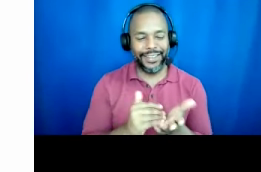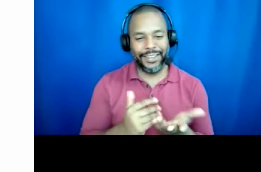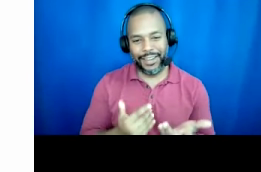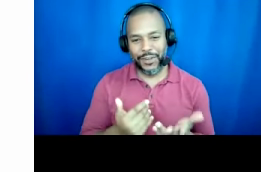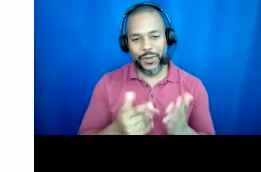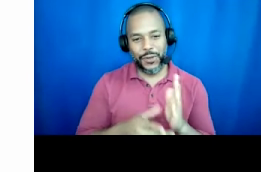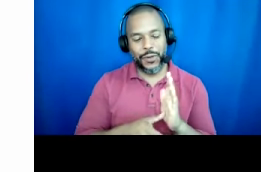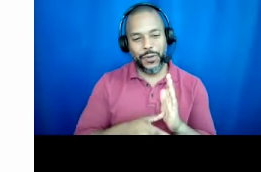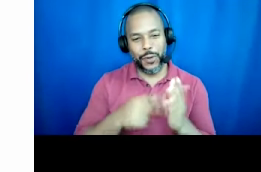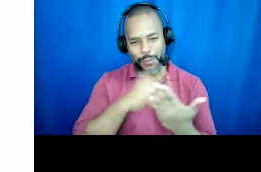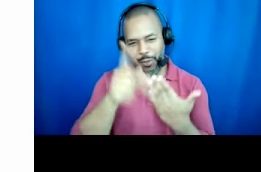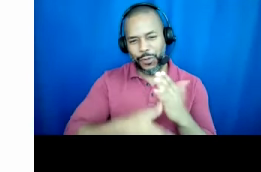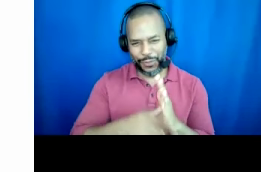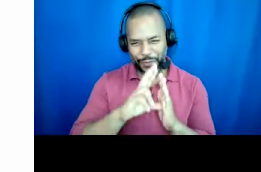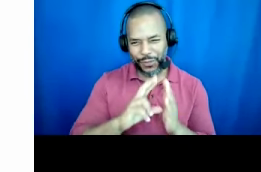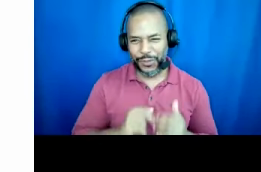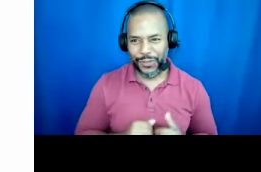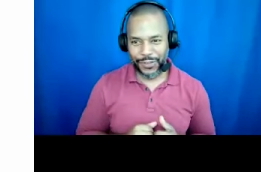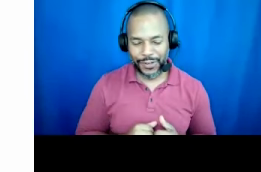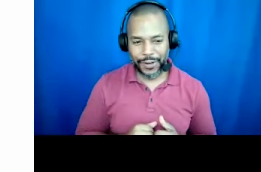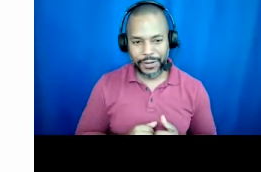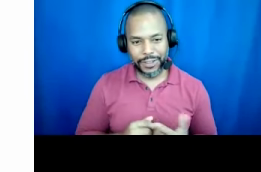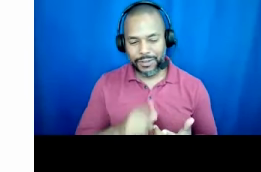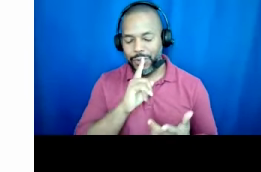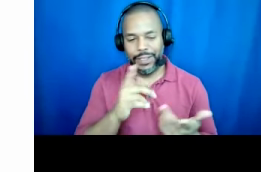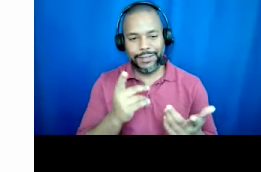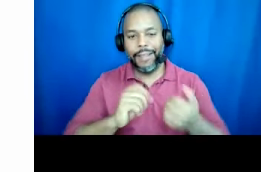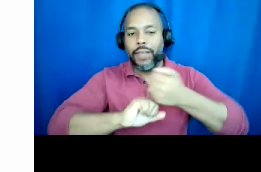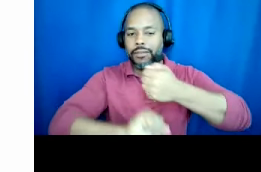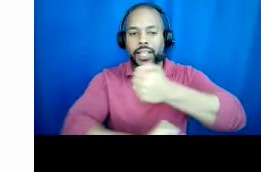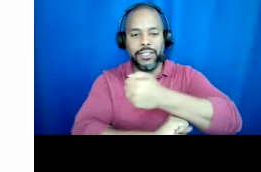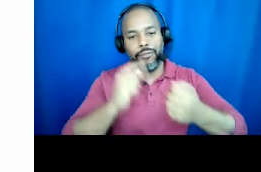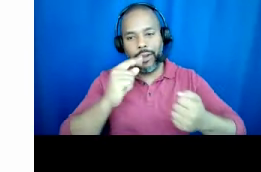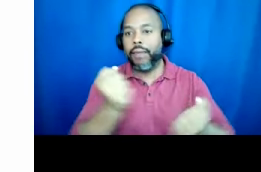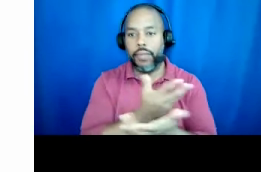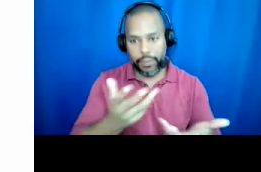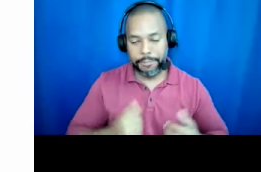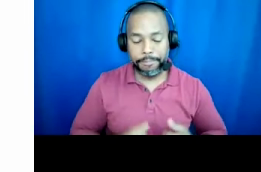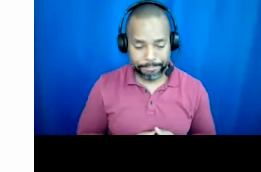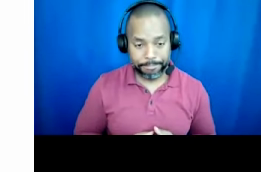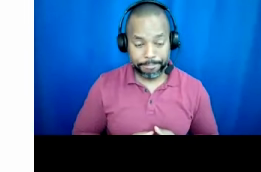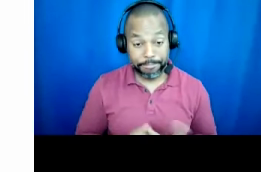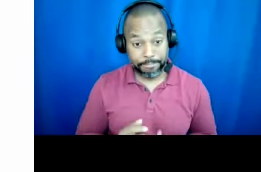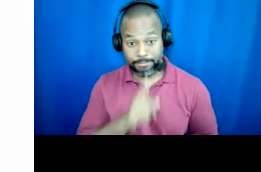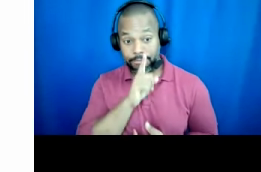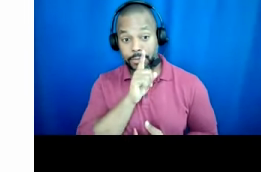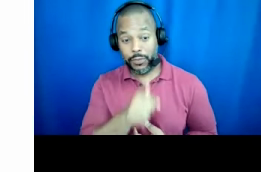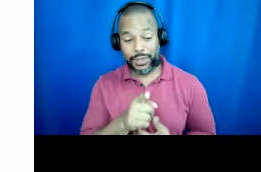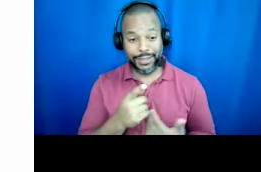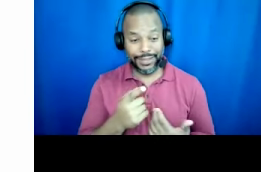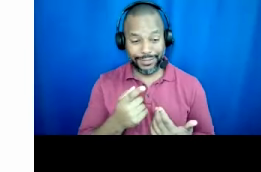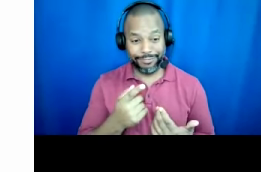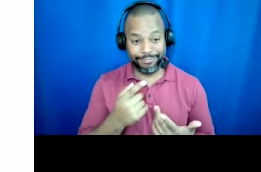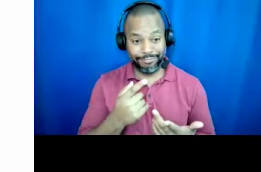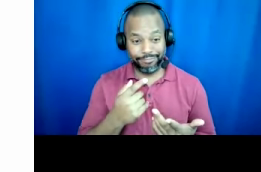review becomes like the foundation of all of this. And then as a result of doing all of that work, you establish your goals